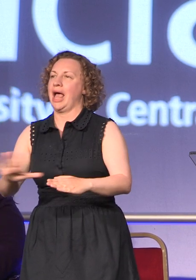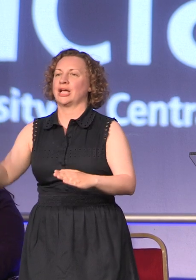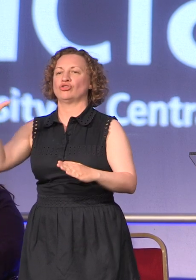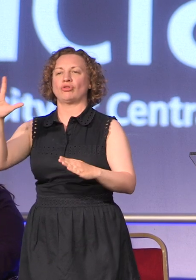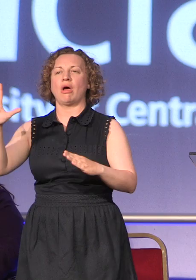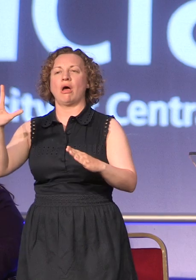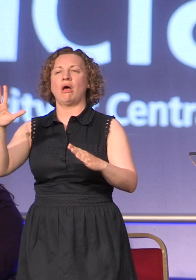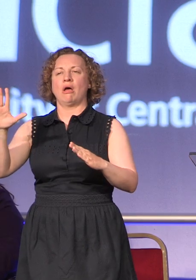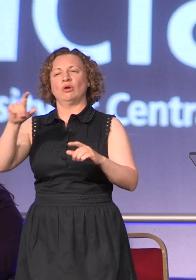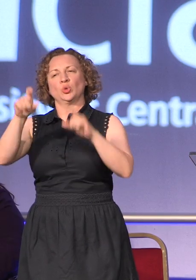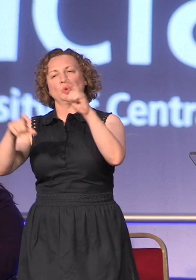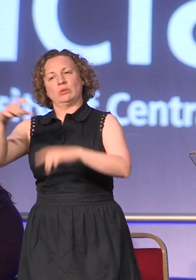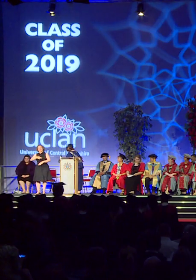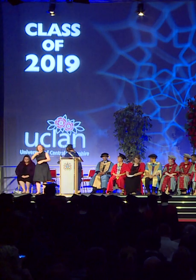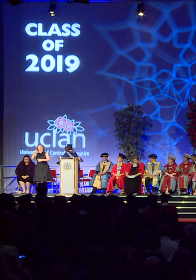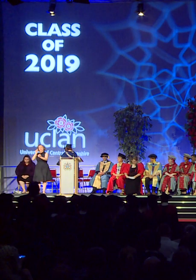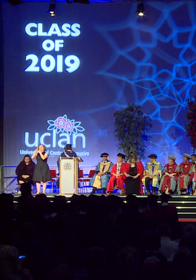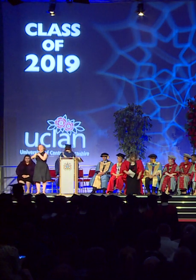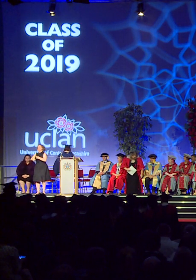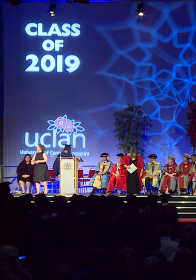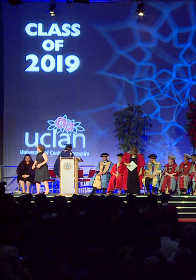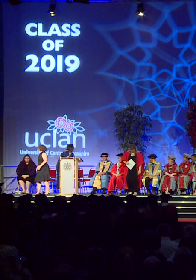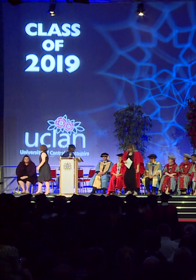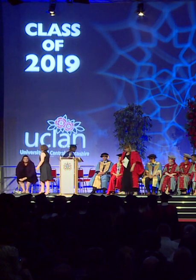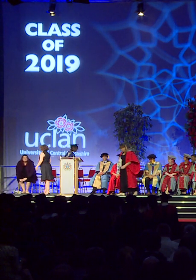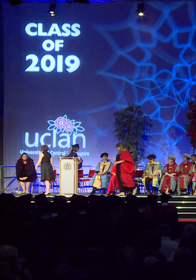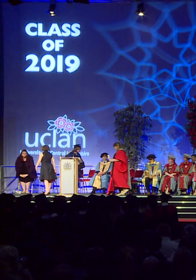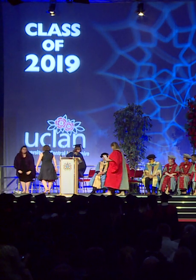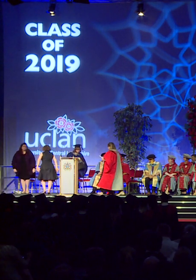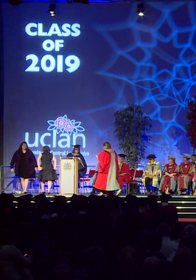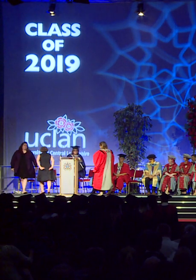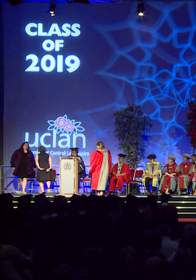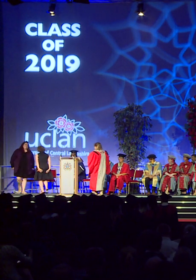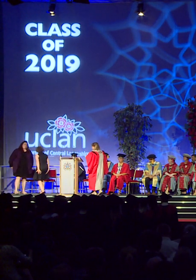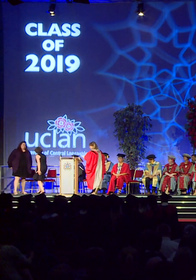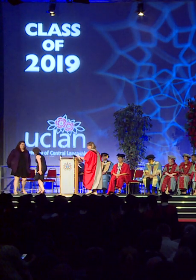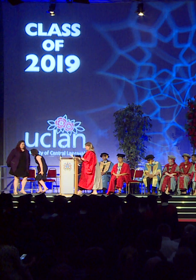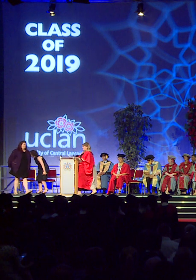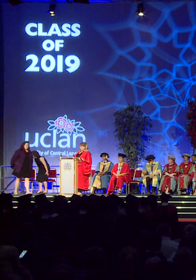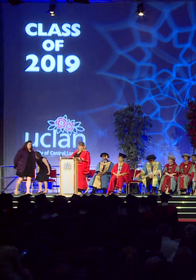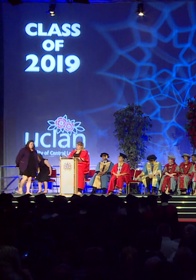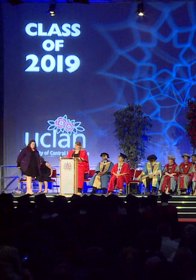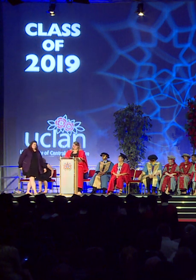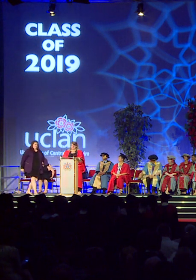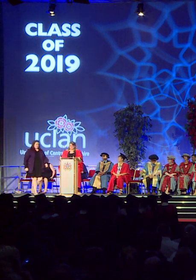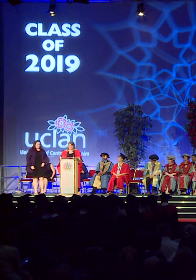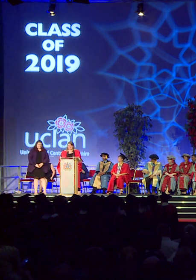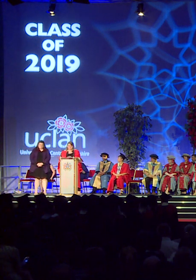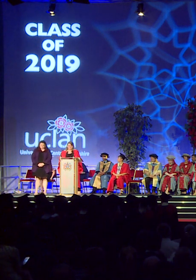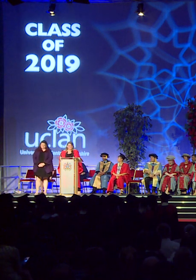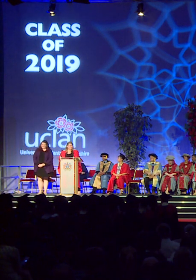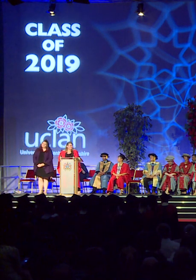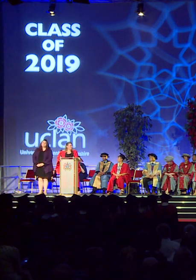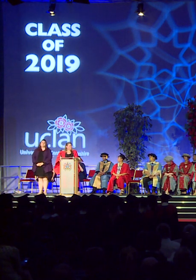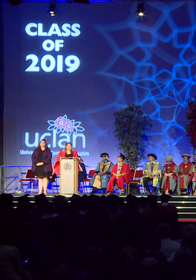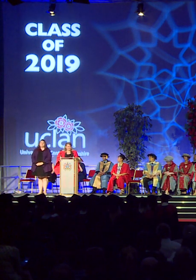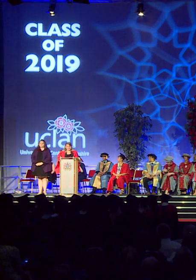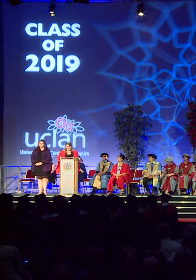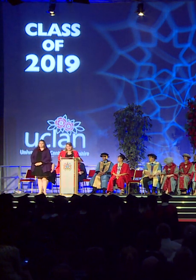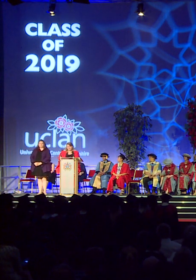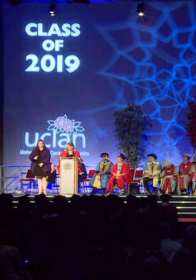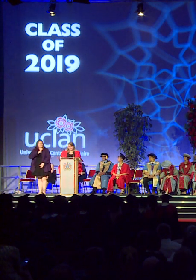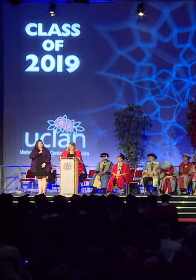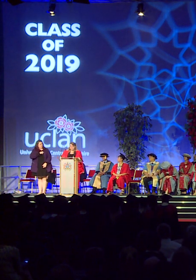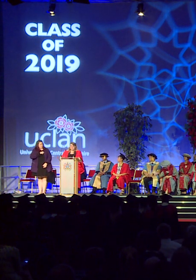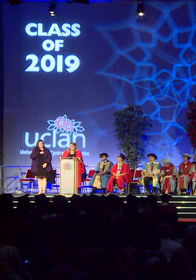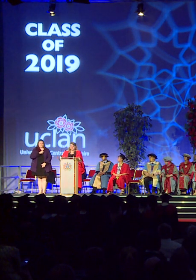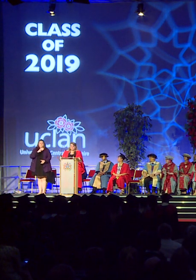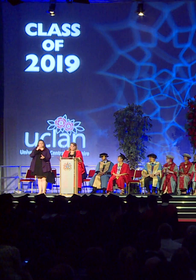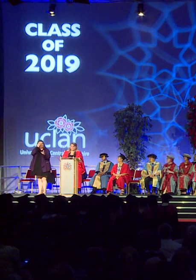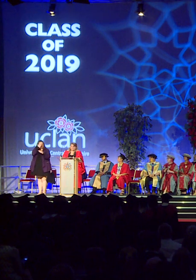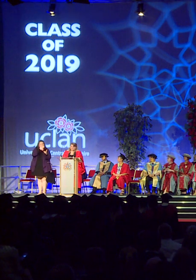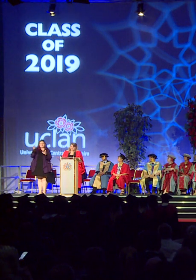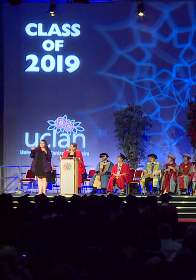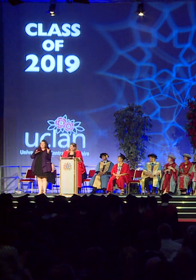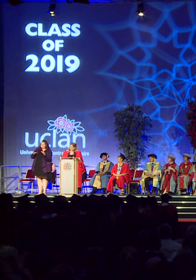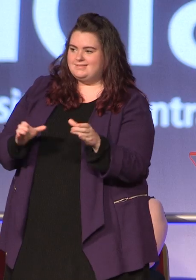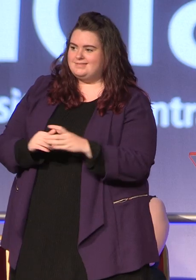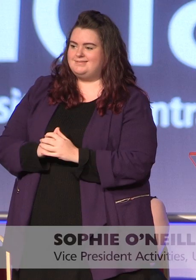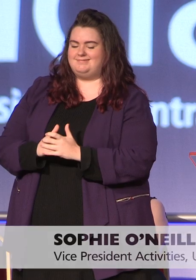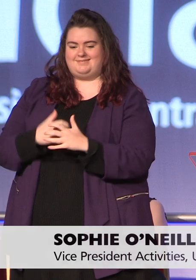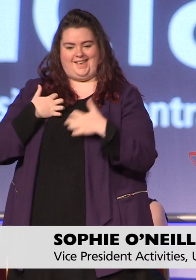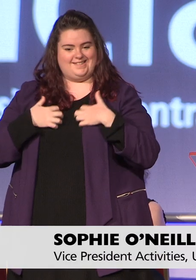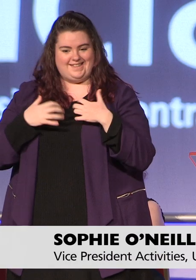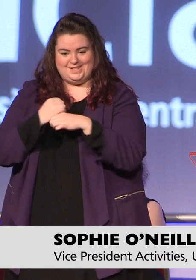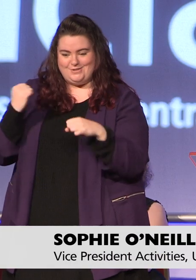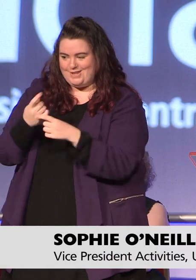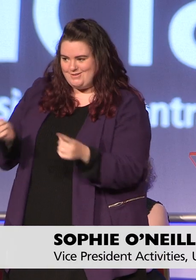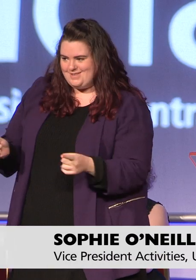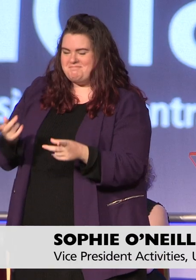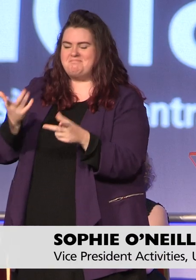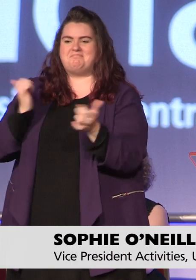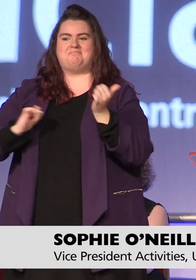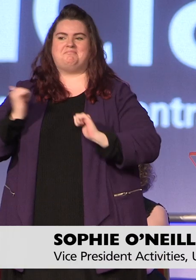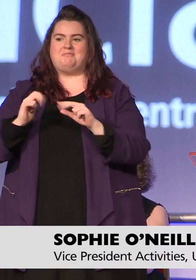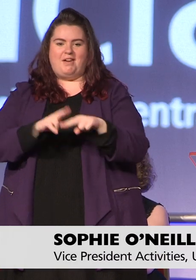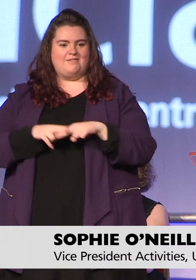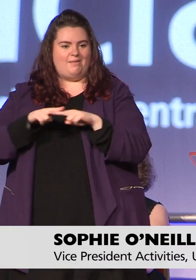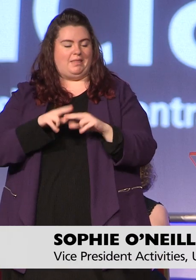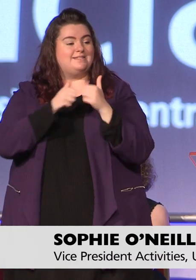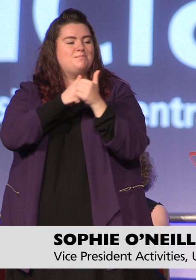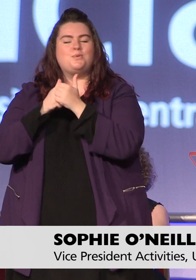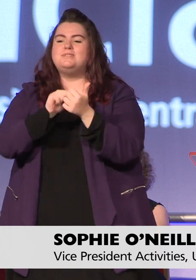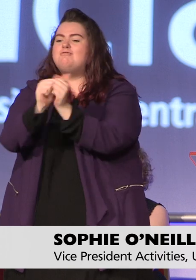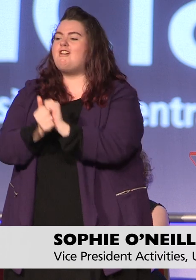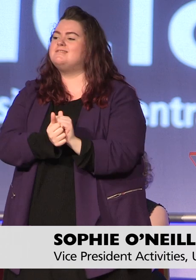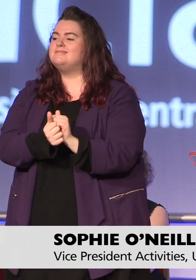Chancellor, honorary guests, excited graduates, proud family and supportive friends my name is